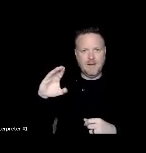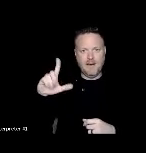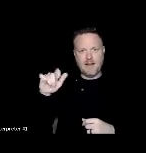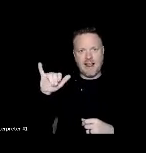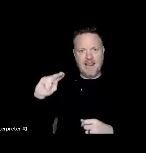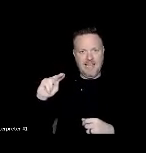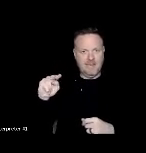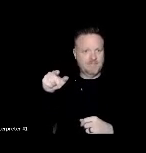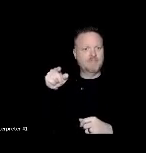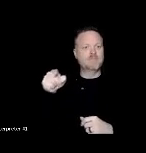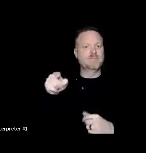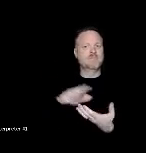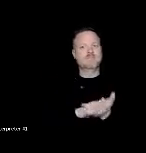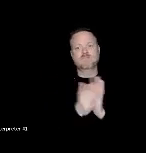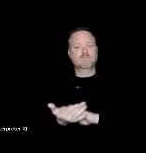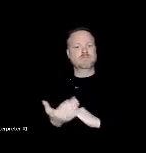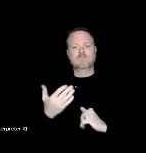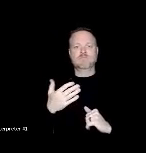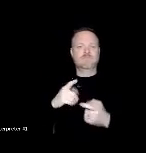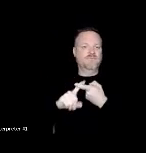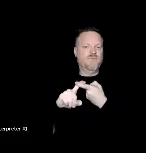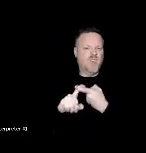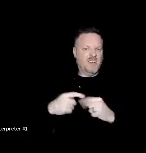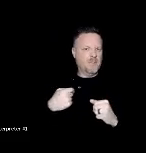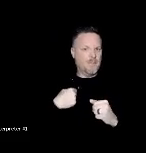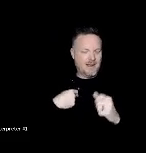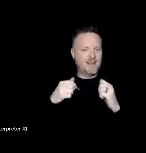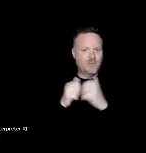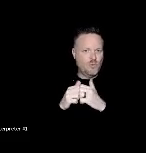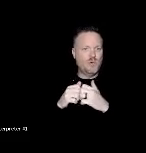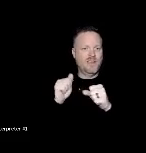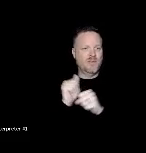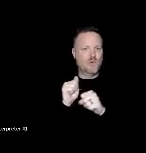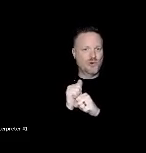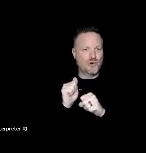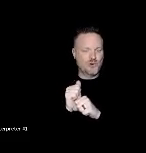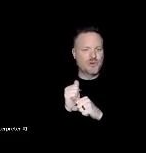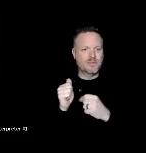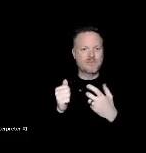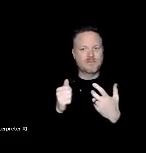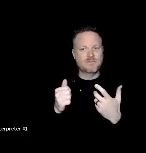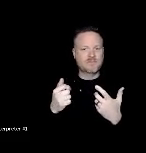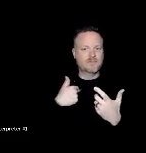a friend of mine through the work we have done here in Pennsylvania.